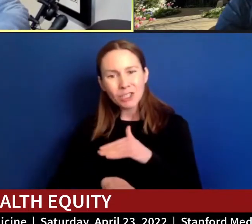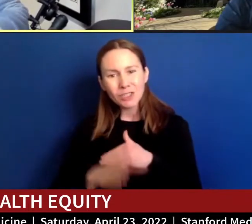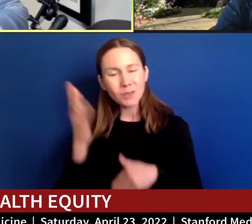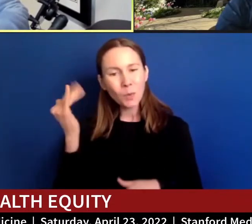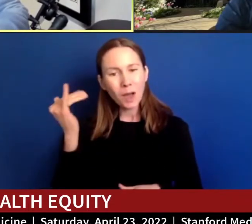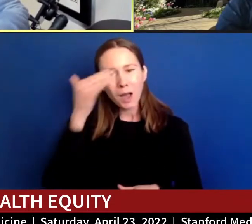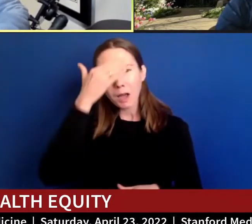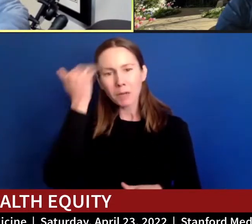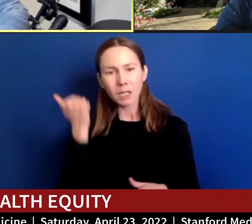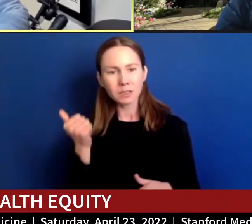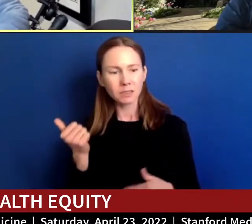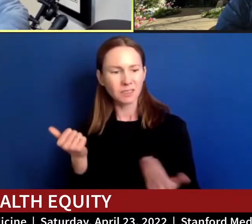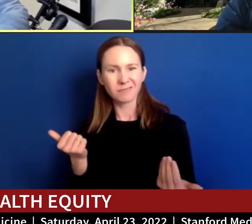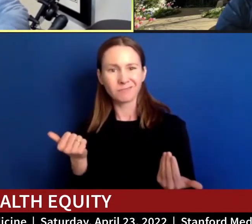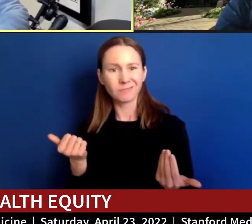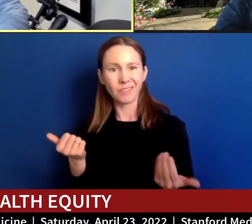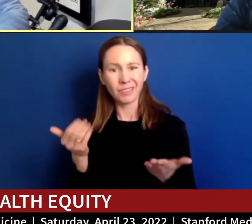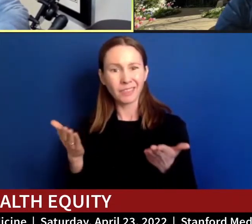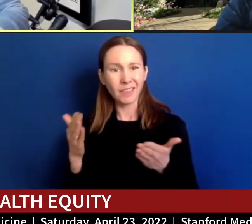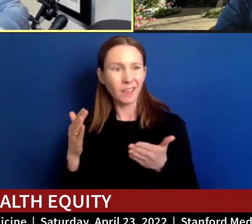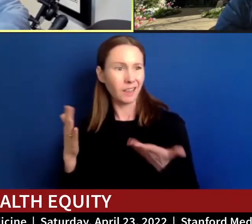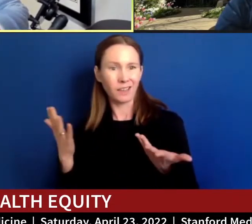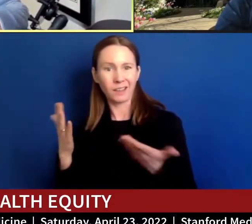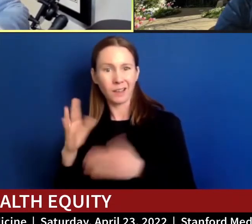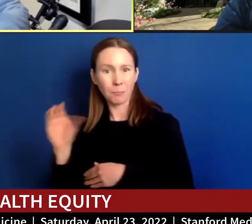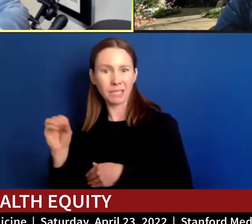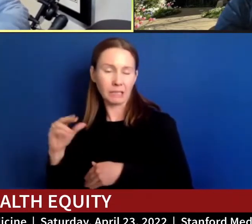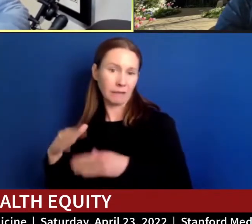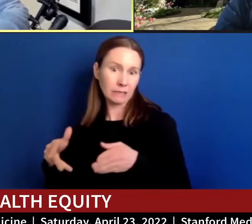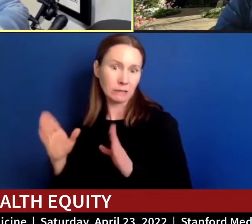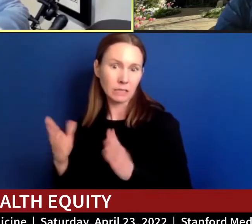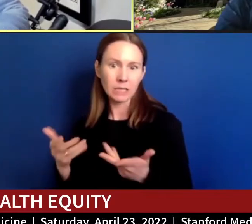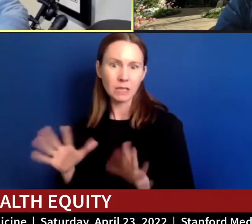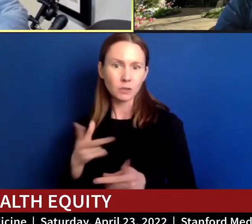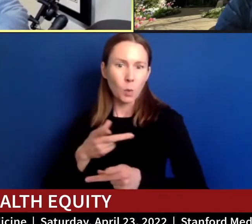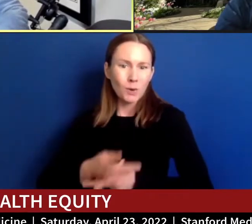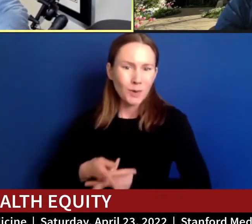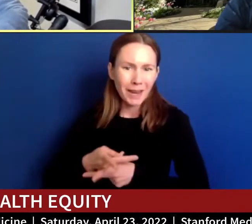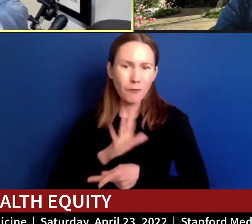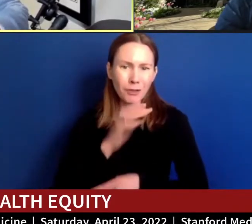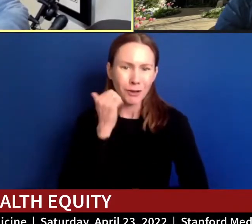just doesn't want to care for them. And so, as a result, emergency rooms have become the de facto